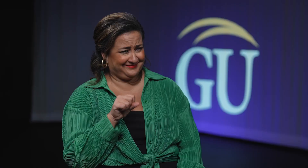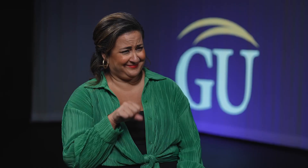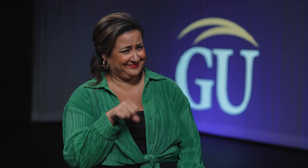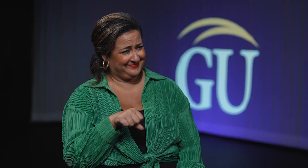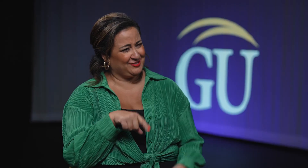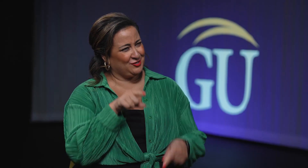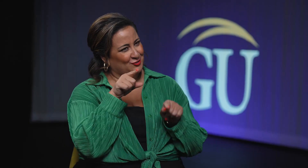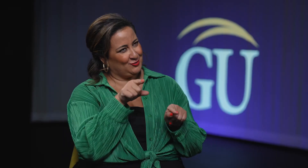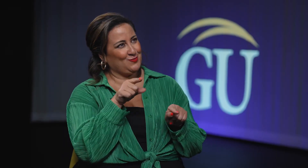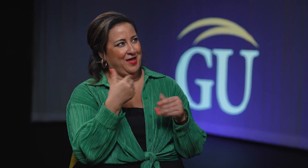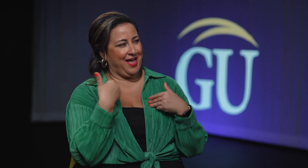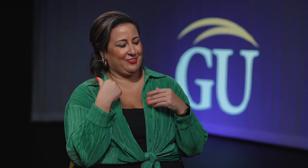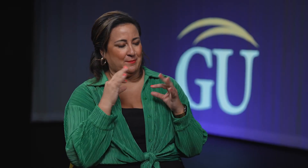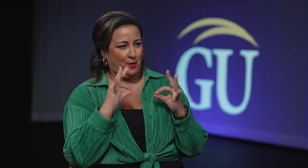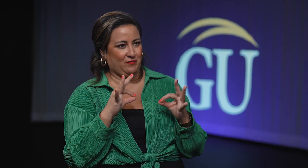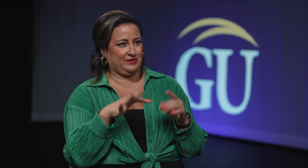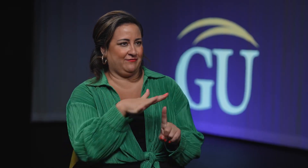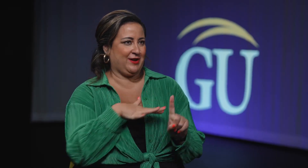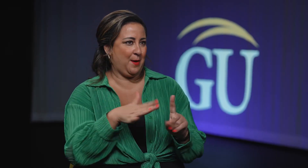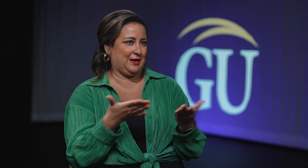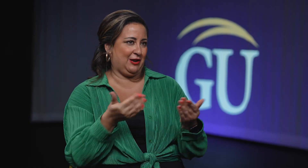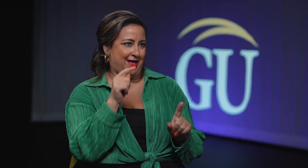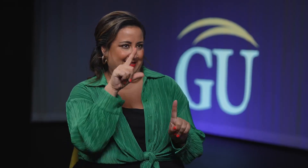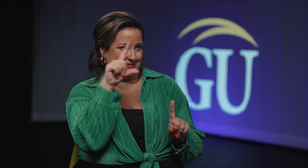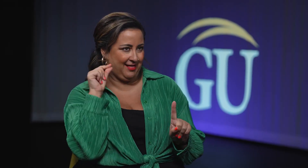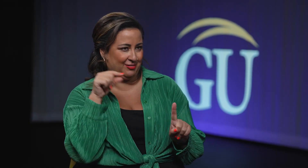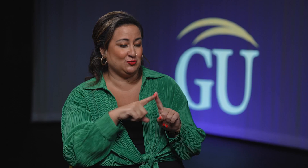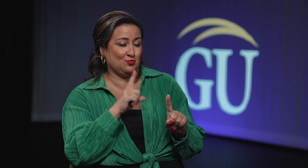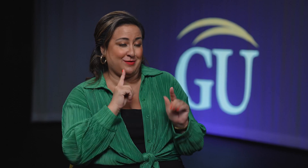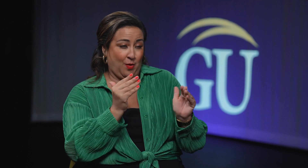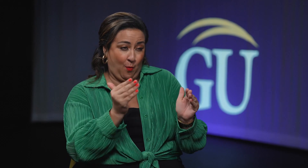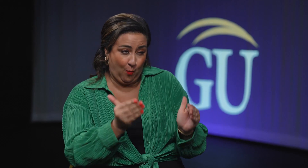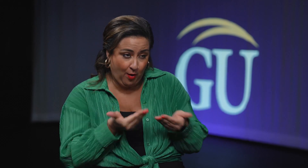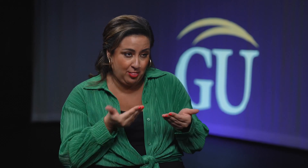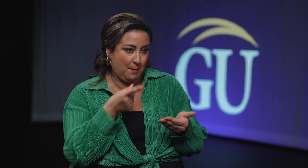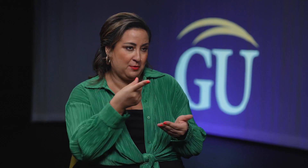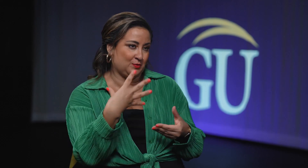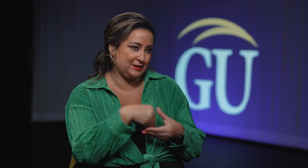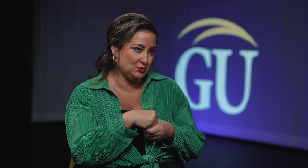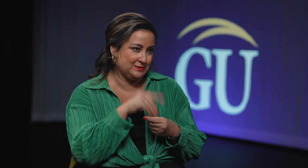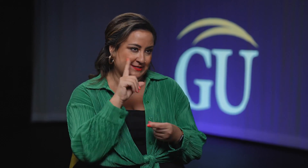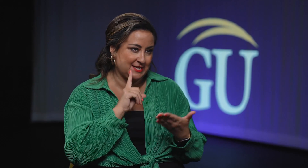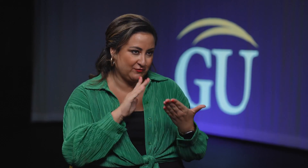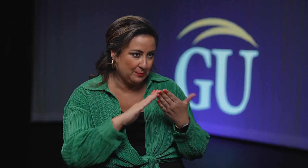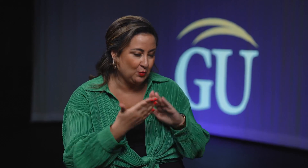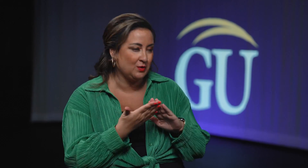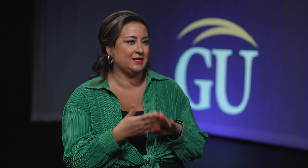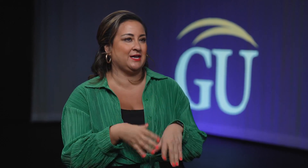Yes. You had the perfect environment here at Gallaudet to really welcome you into the deaf community